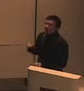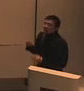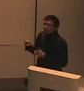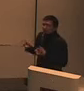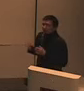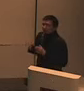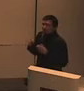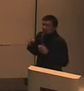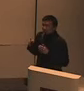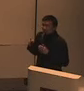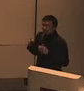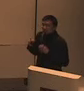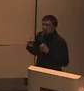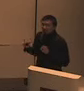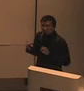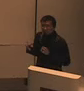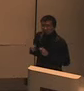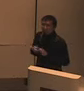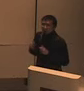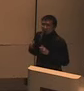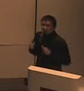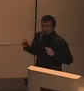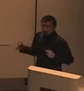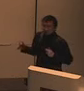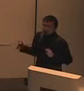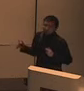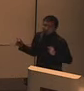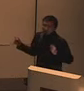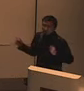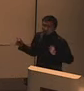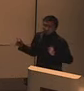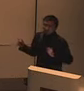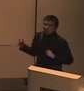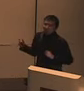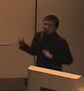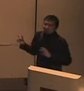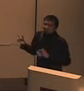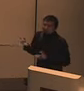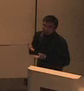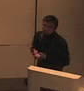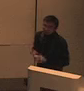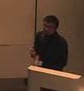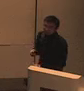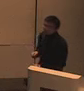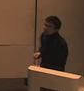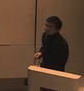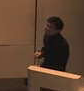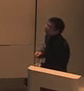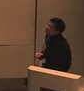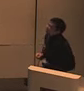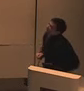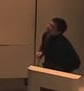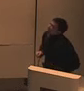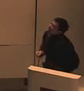Such duality or gradient meanings are precisely created.